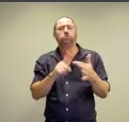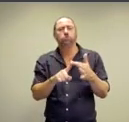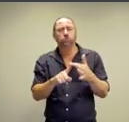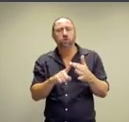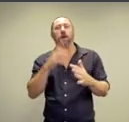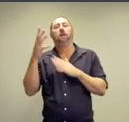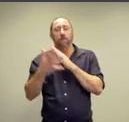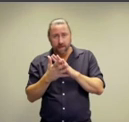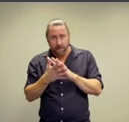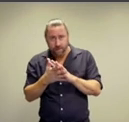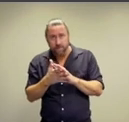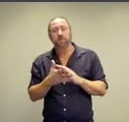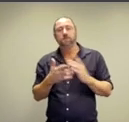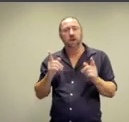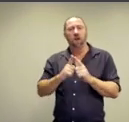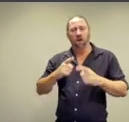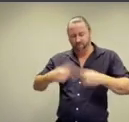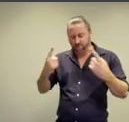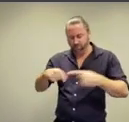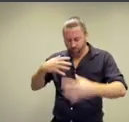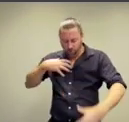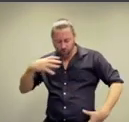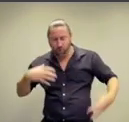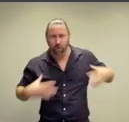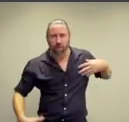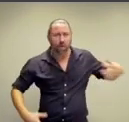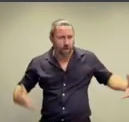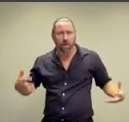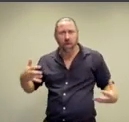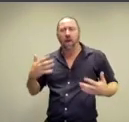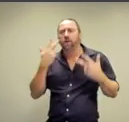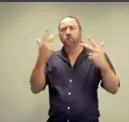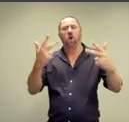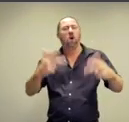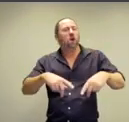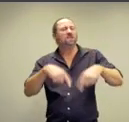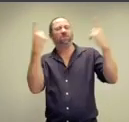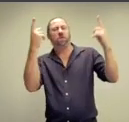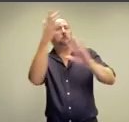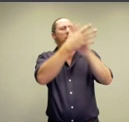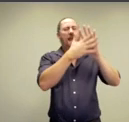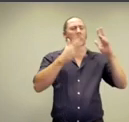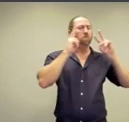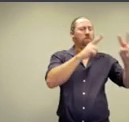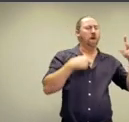the combination of disparate sartorial elements to forge new meaning or